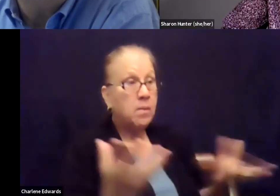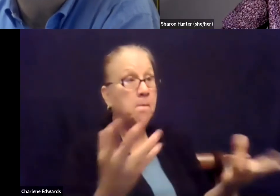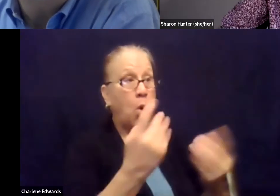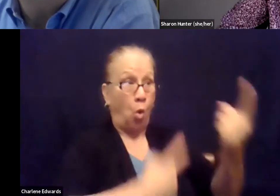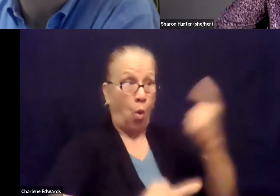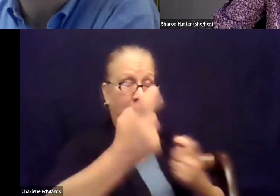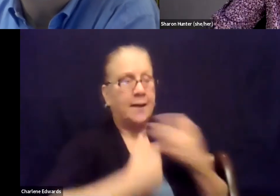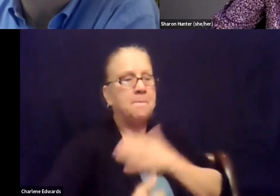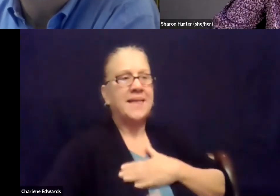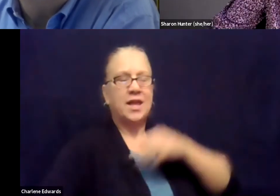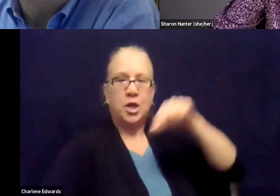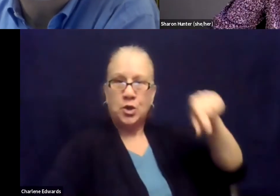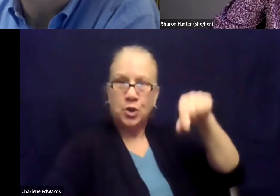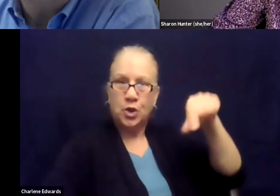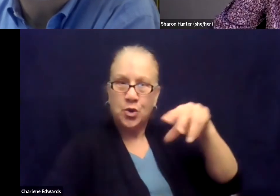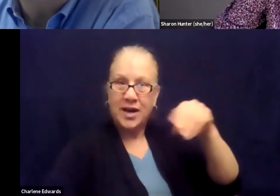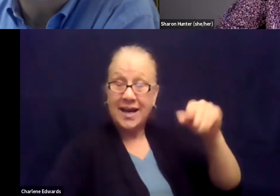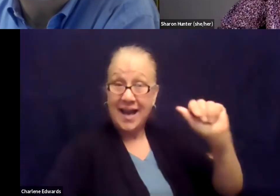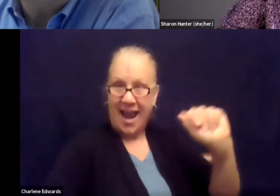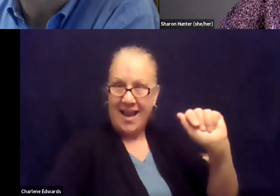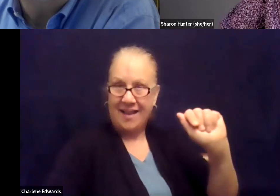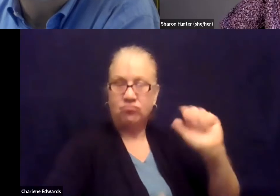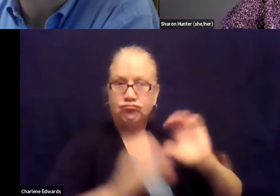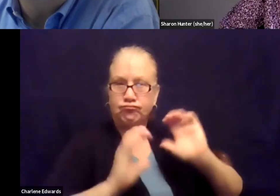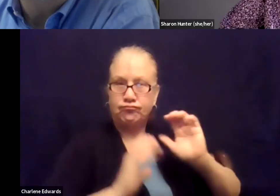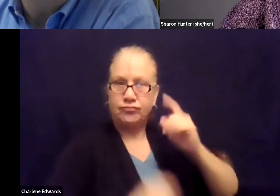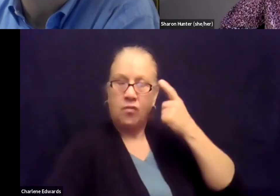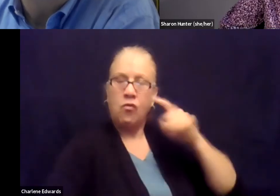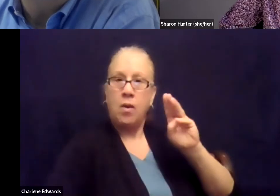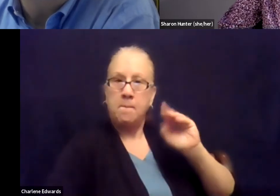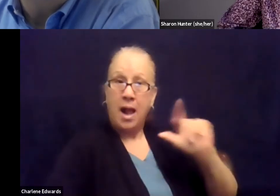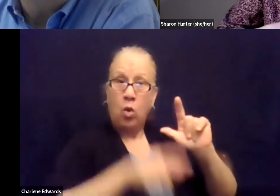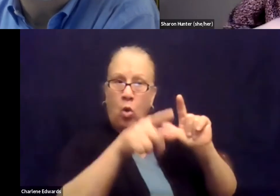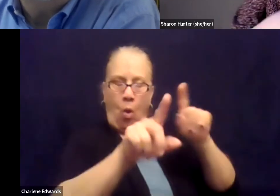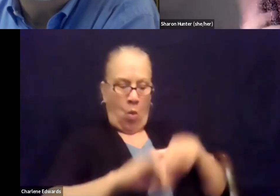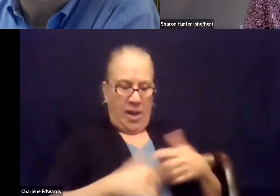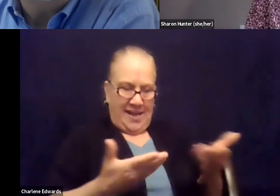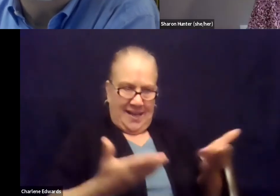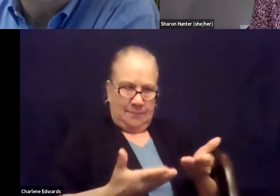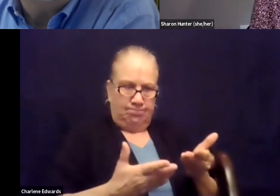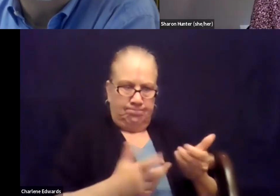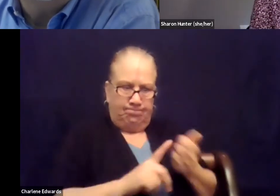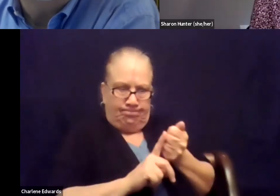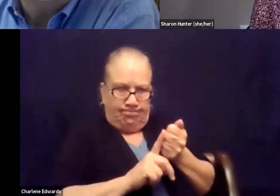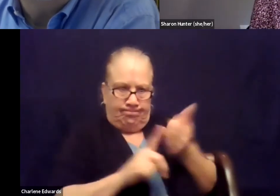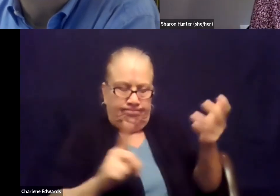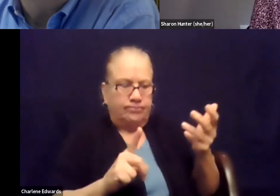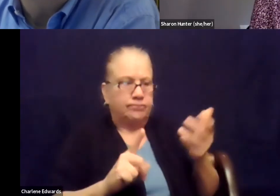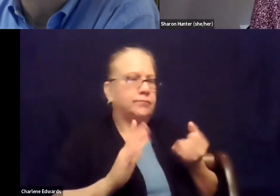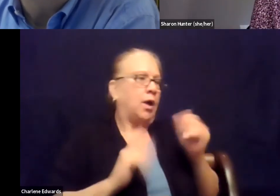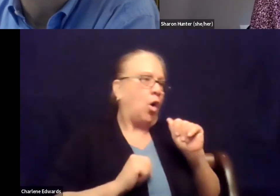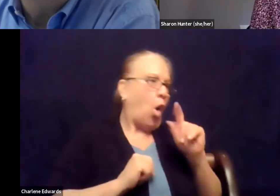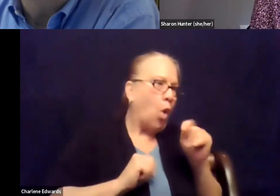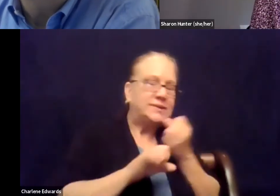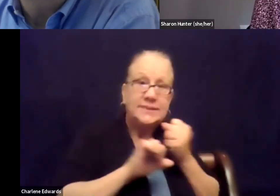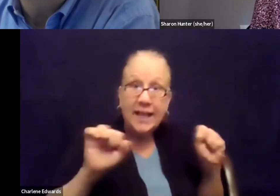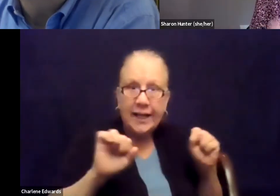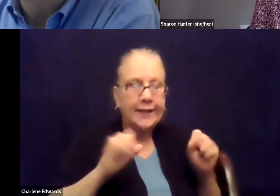the QA, for Michael, while we're here to, talk more about ArtSafe and what we have endured,